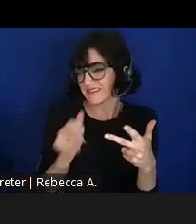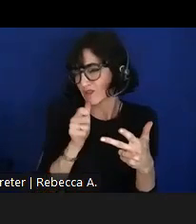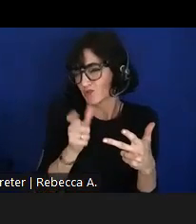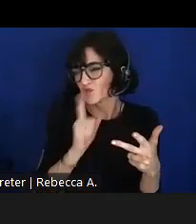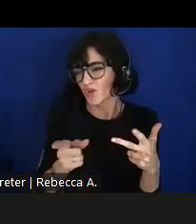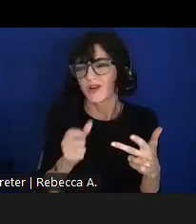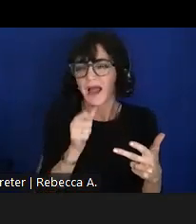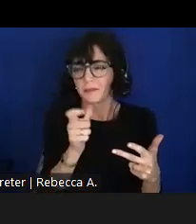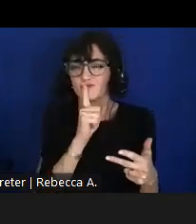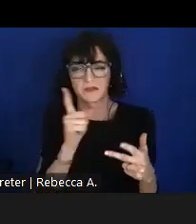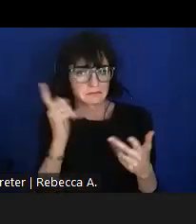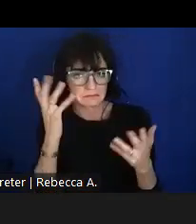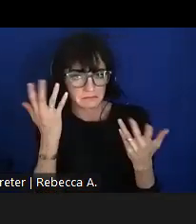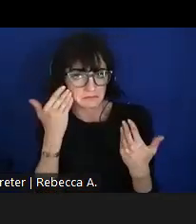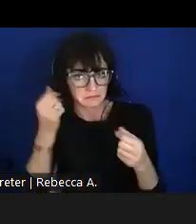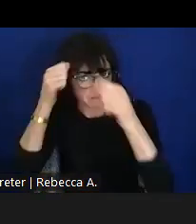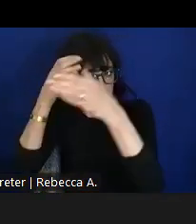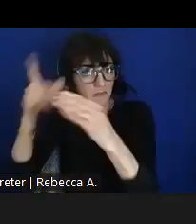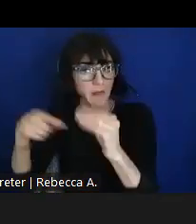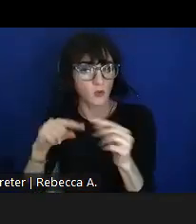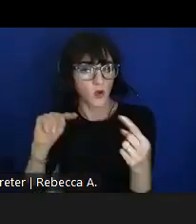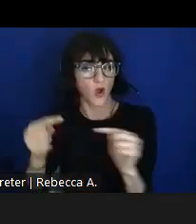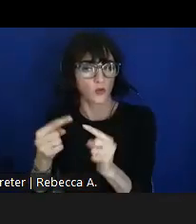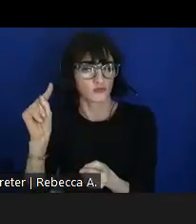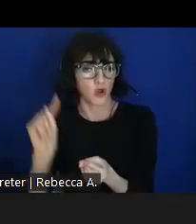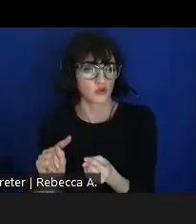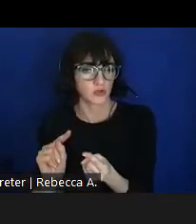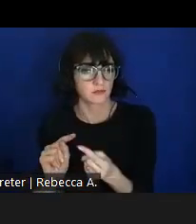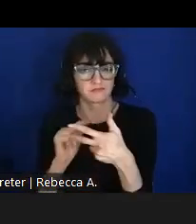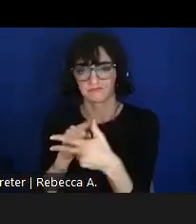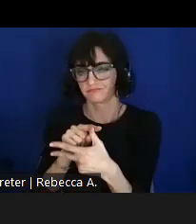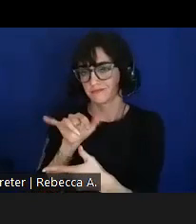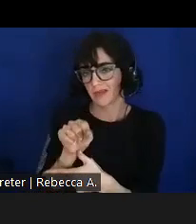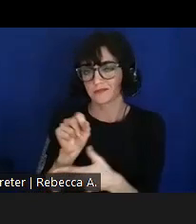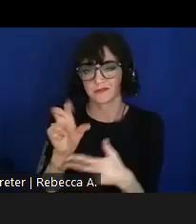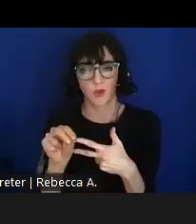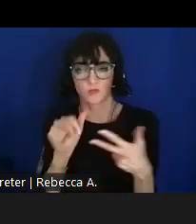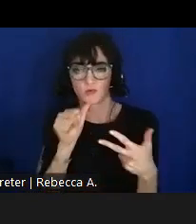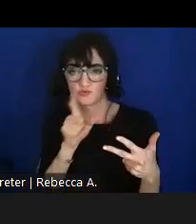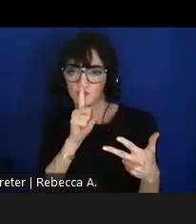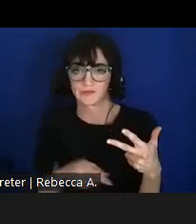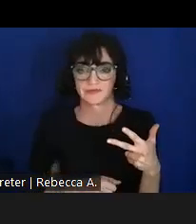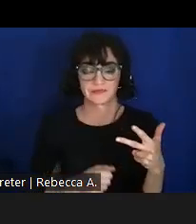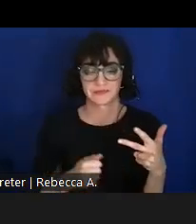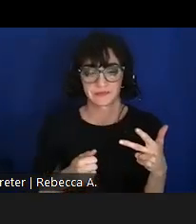harm reduction. Yes/no/I'm not sure and I'm gonna stop sharing just for a second because